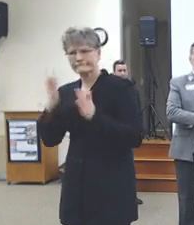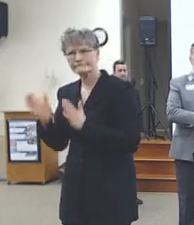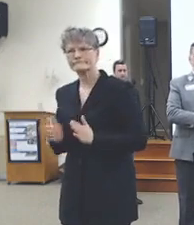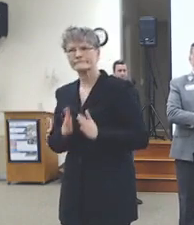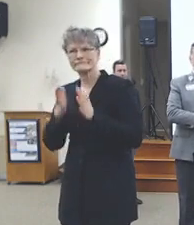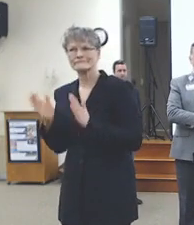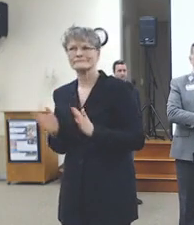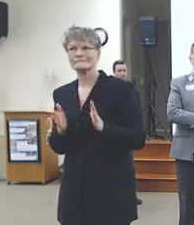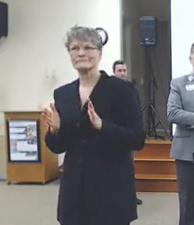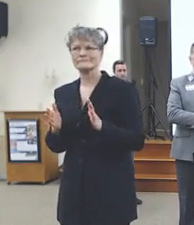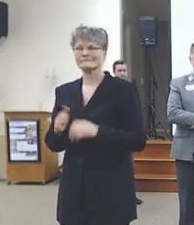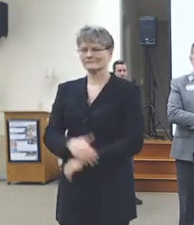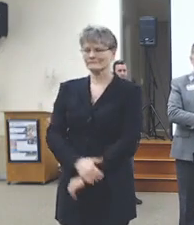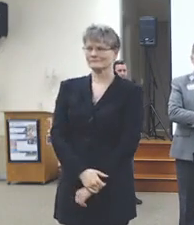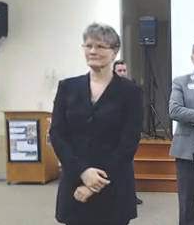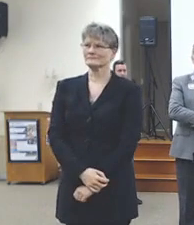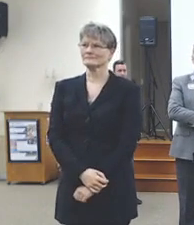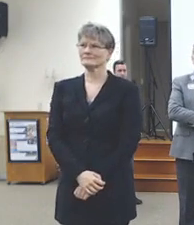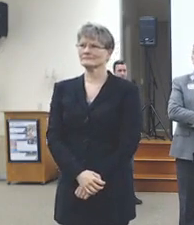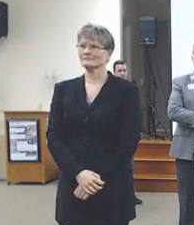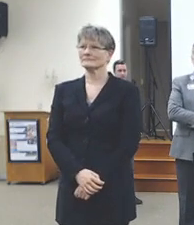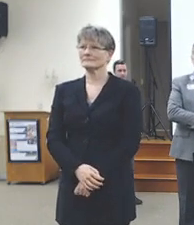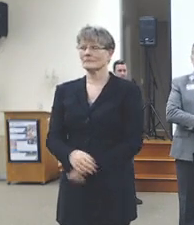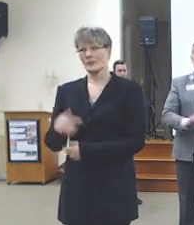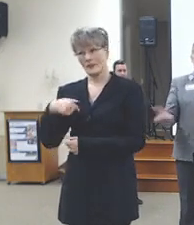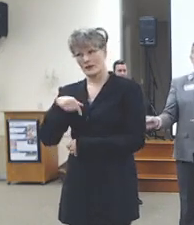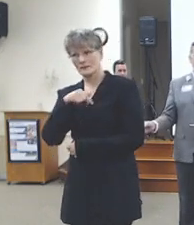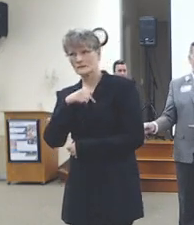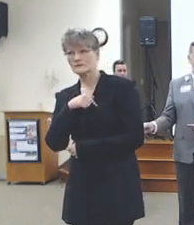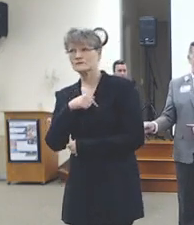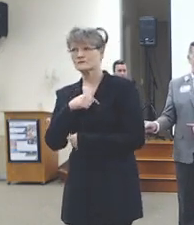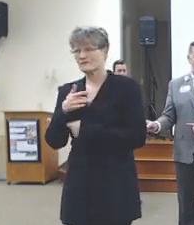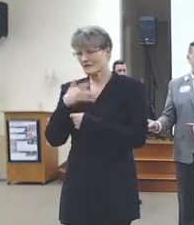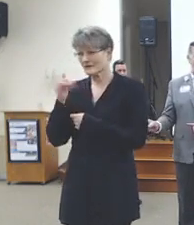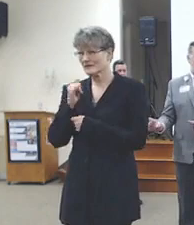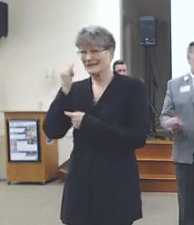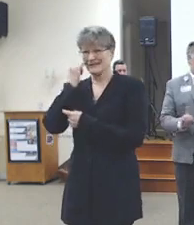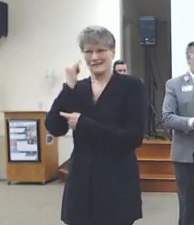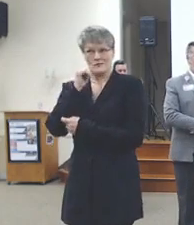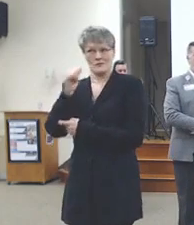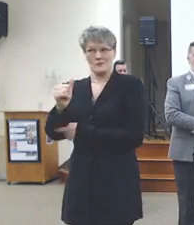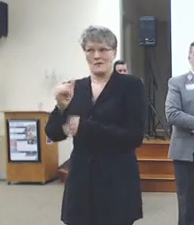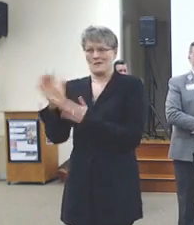mystique that if we don't plan something will actually happen. So the more we plan